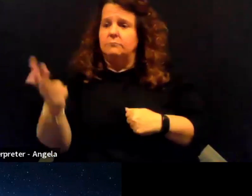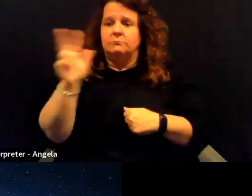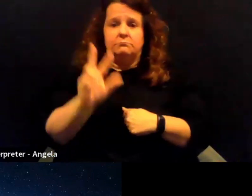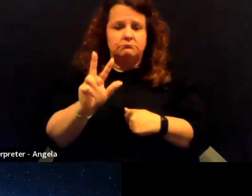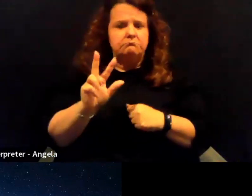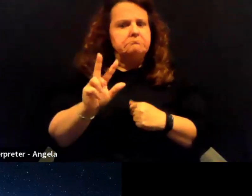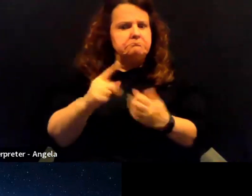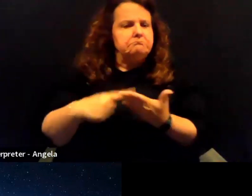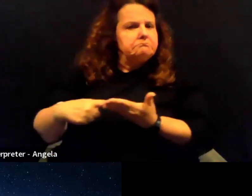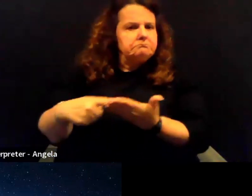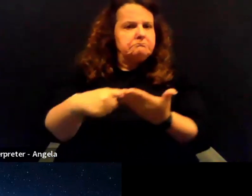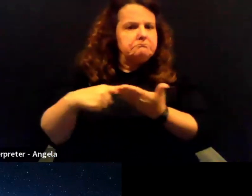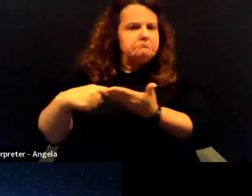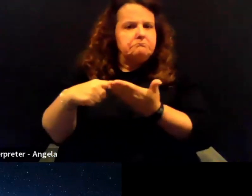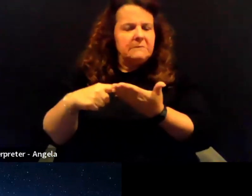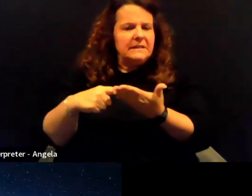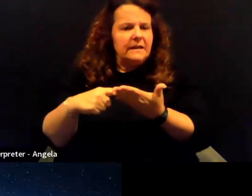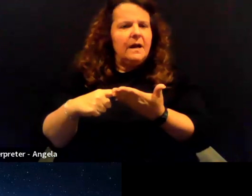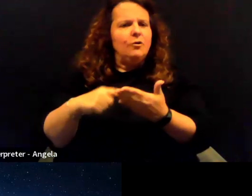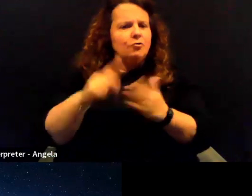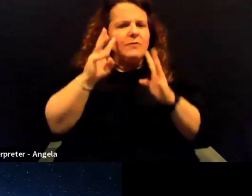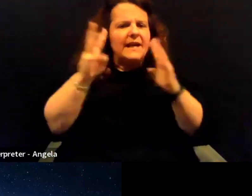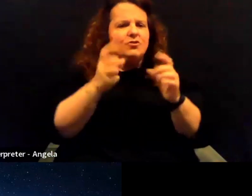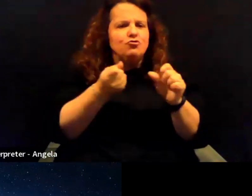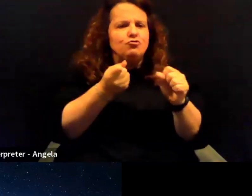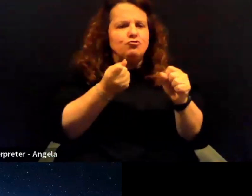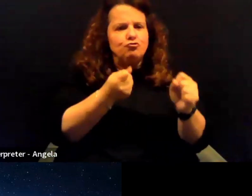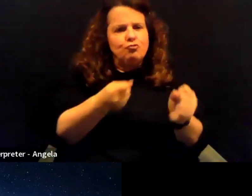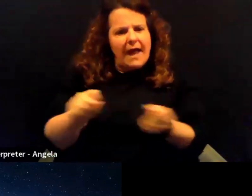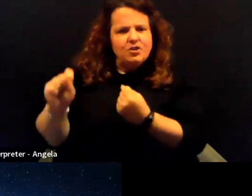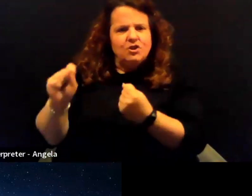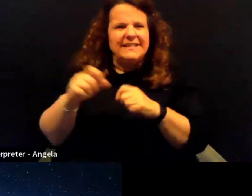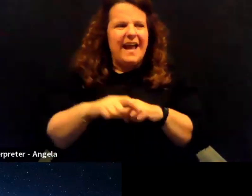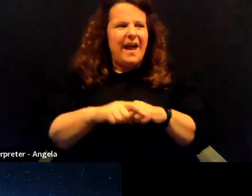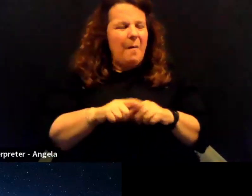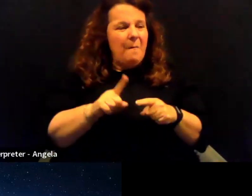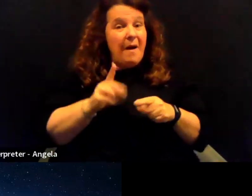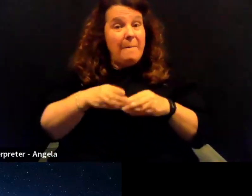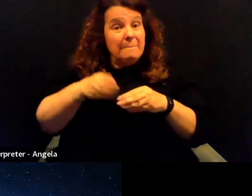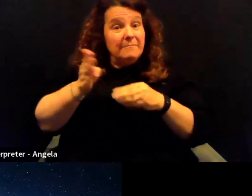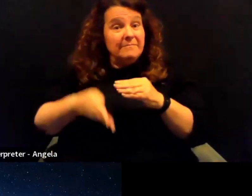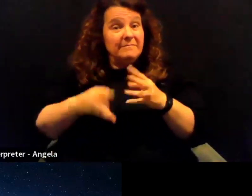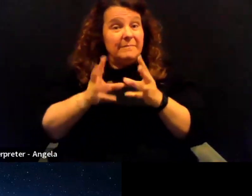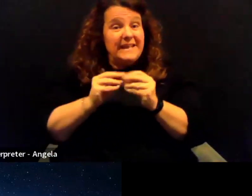it was helpful, but I didn't feel the best at the end of the meeting because I was worried about